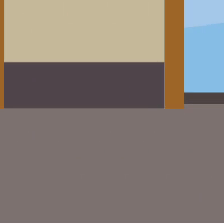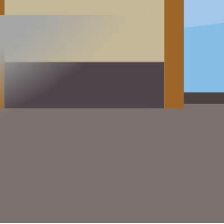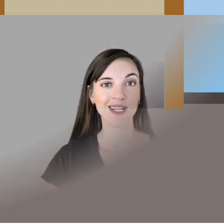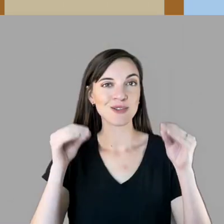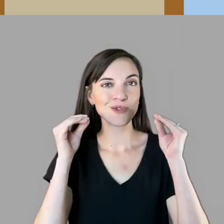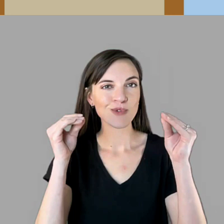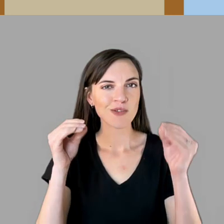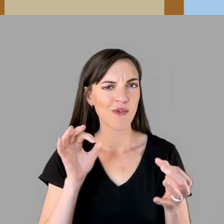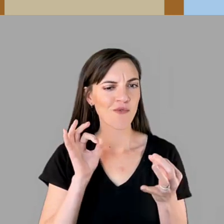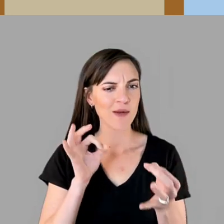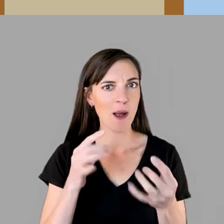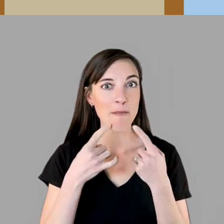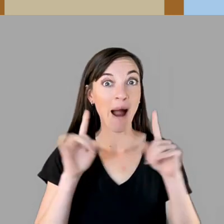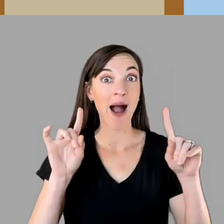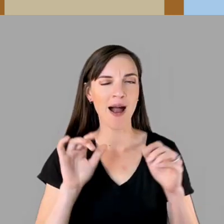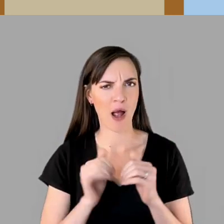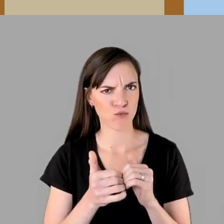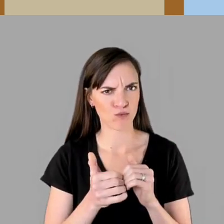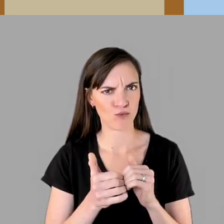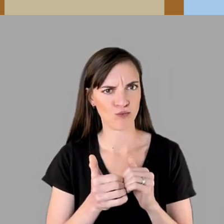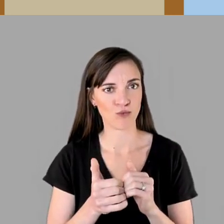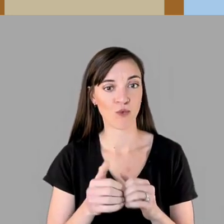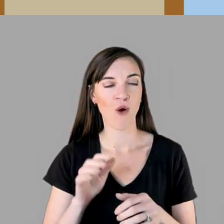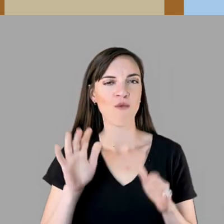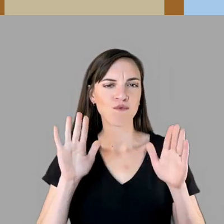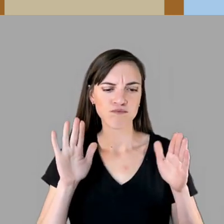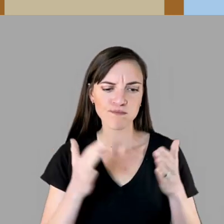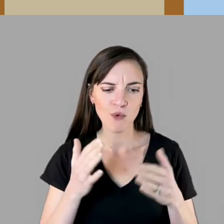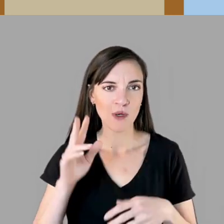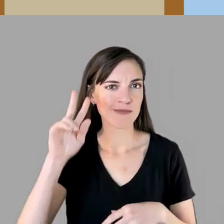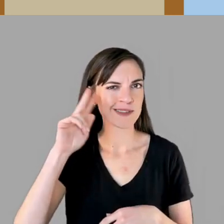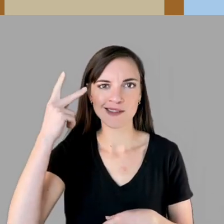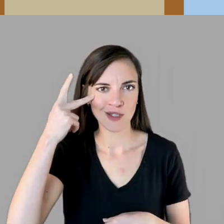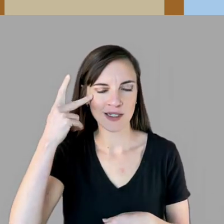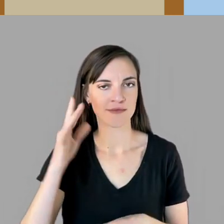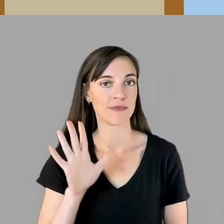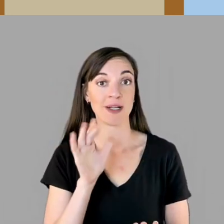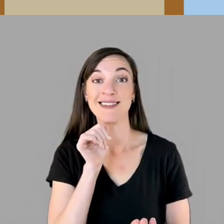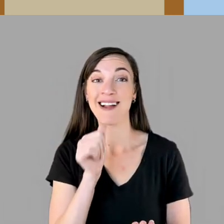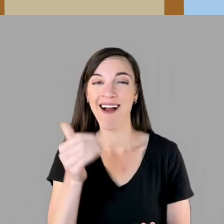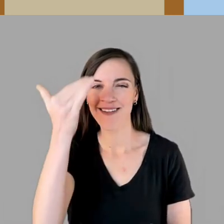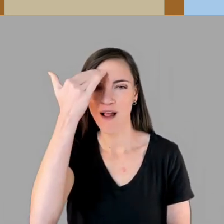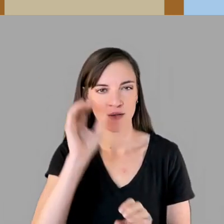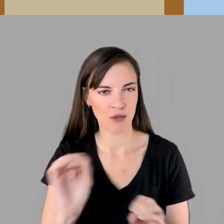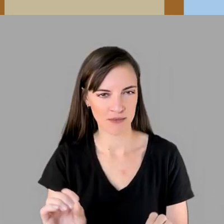Effective instructional feedback focuses on misinterpretation, rather than lack of content knowledge.